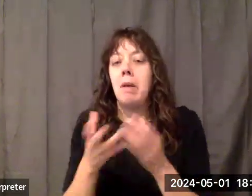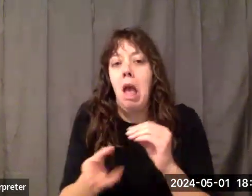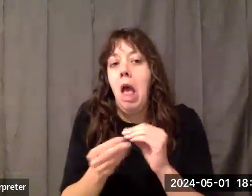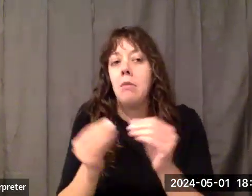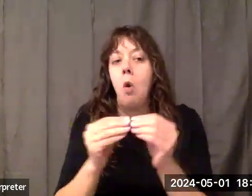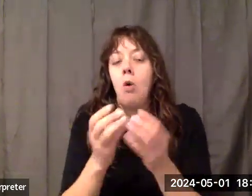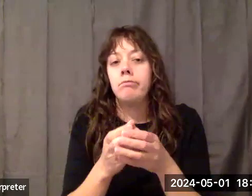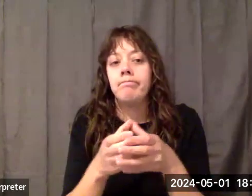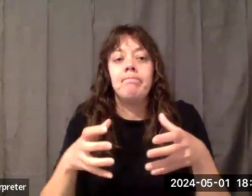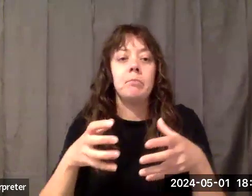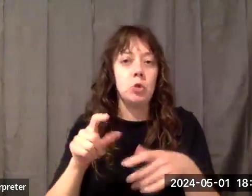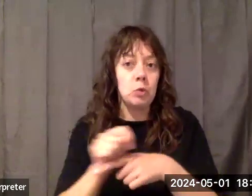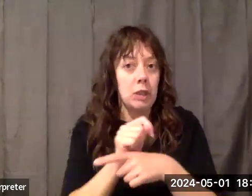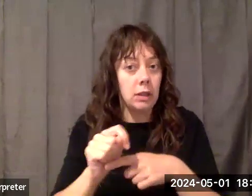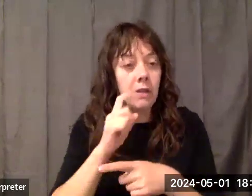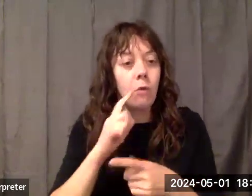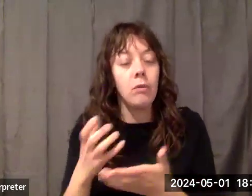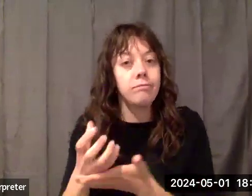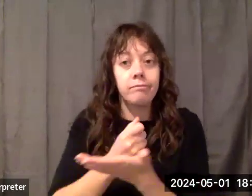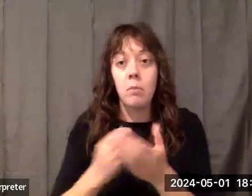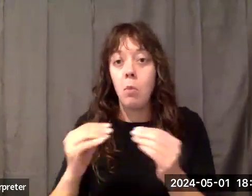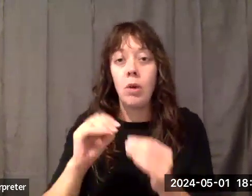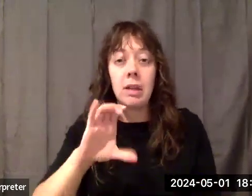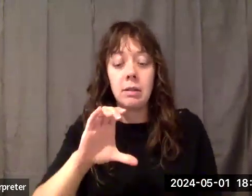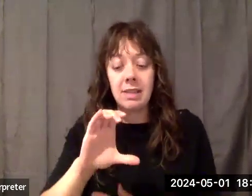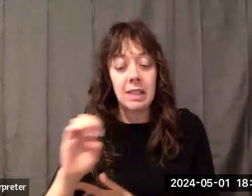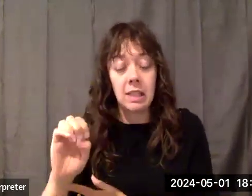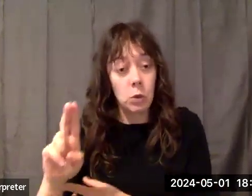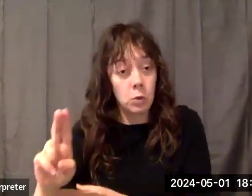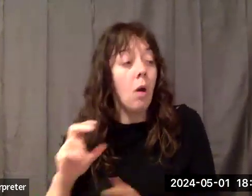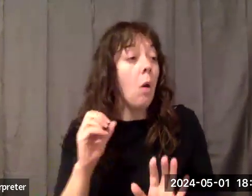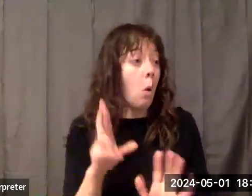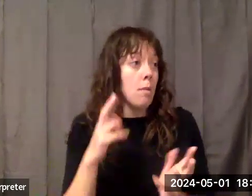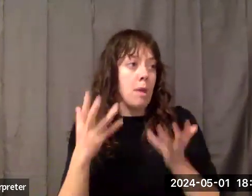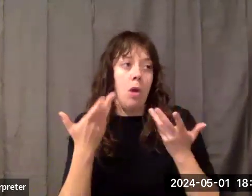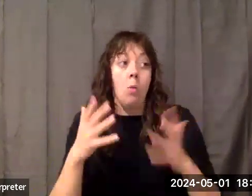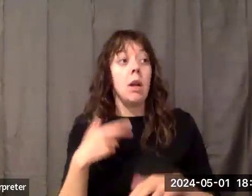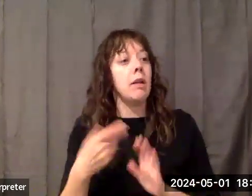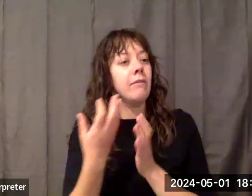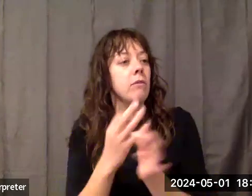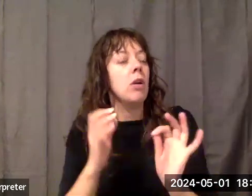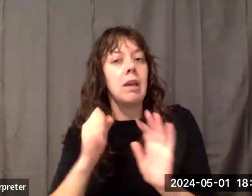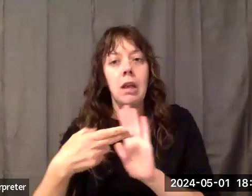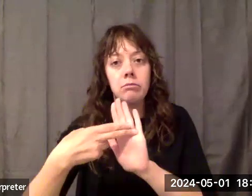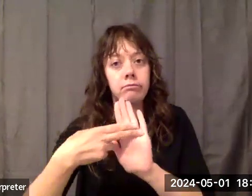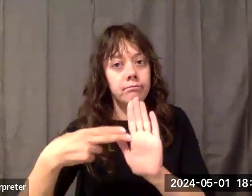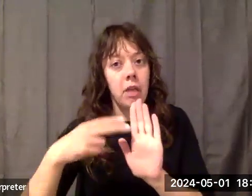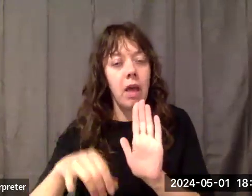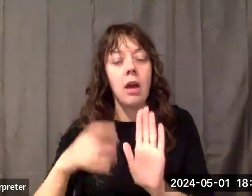or that they could be highlighted or marked if they are free for the suicide prevention training.